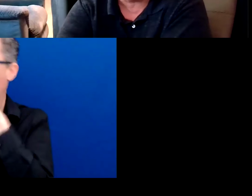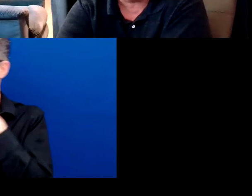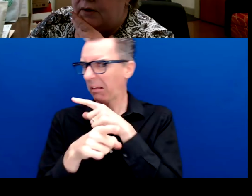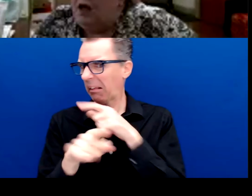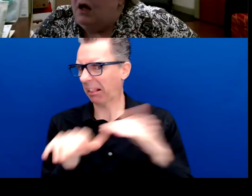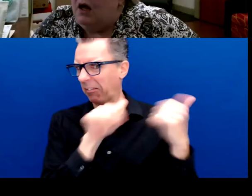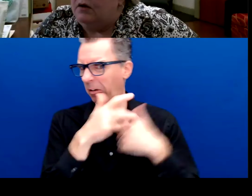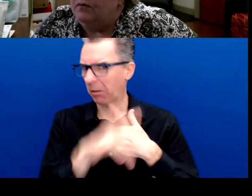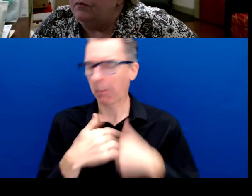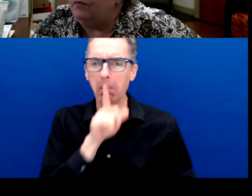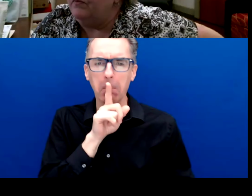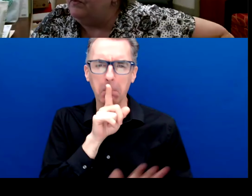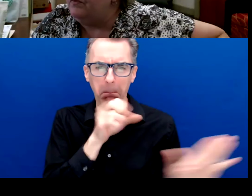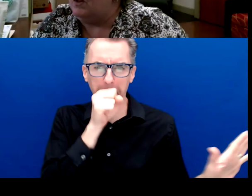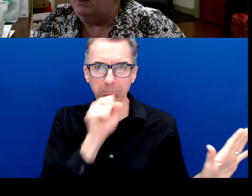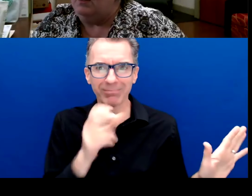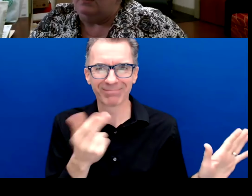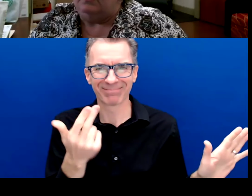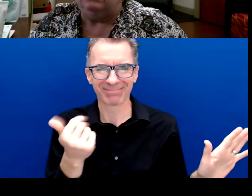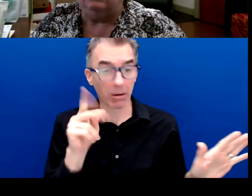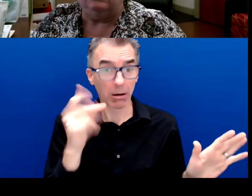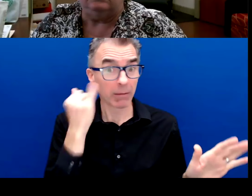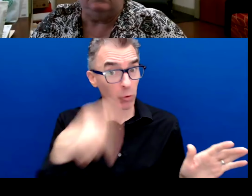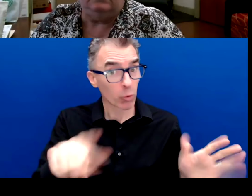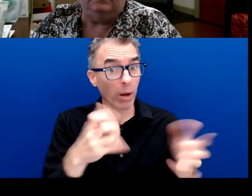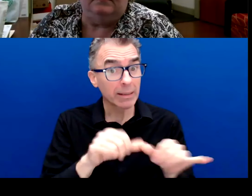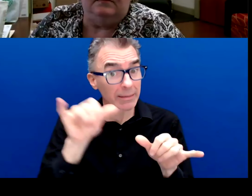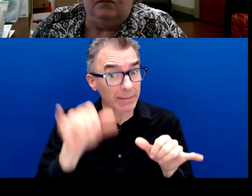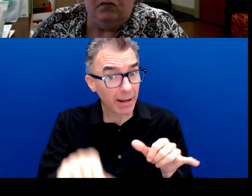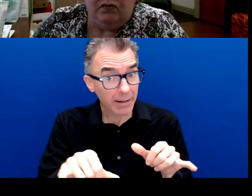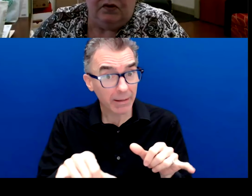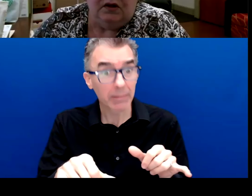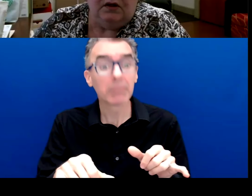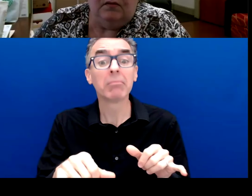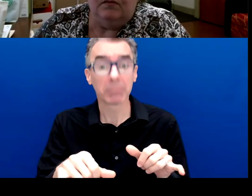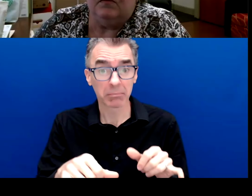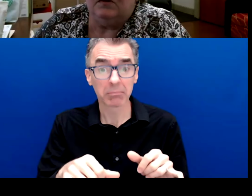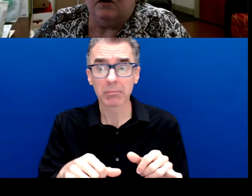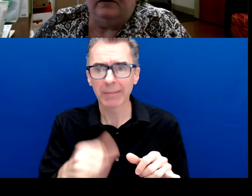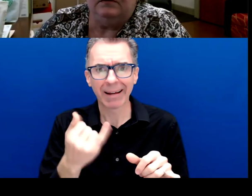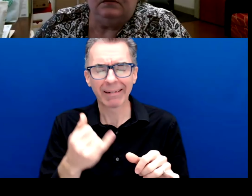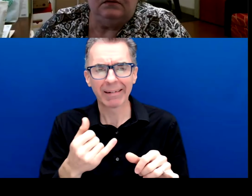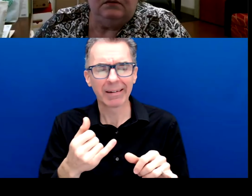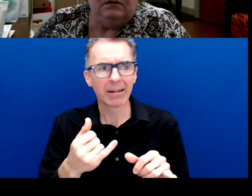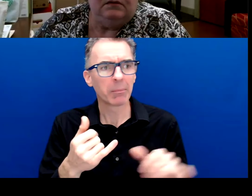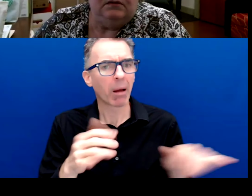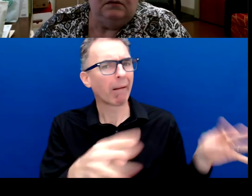But if anyone wants. Anyone wants to hang out and, you know, have a burning question that they didn't want to ask in front of other people.